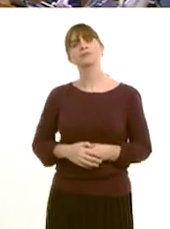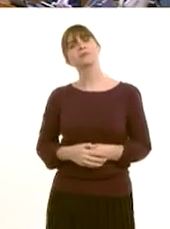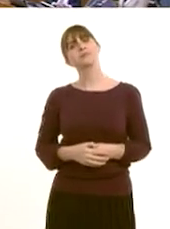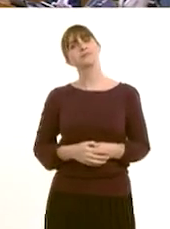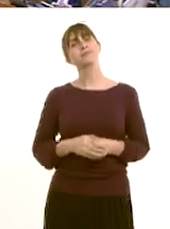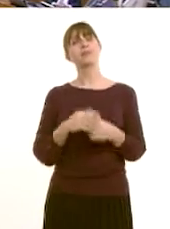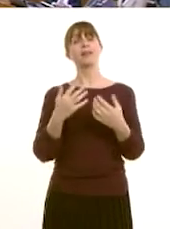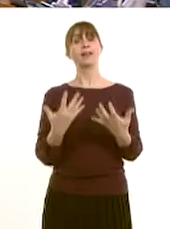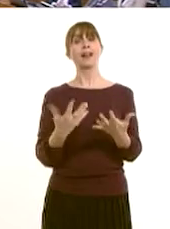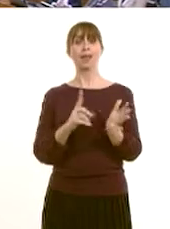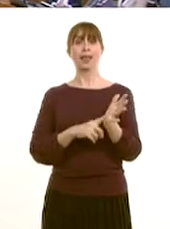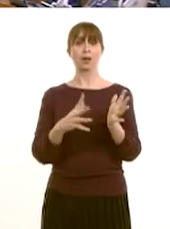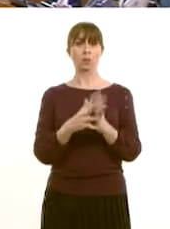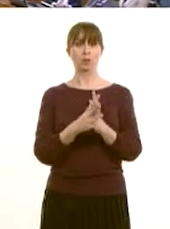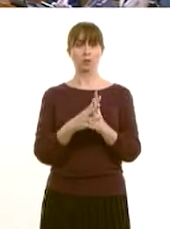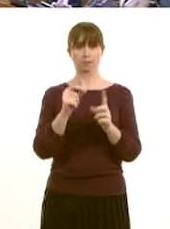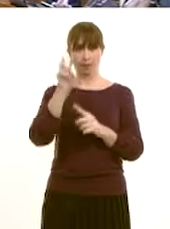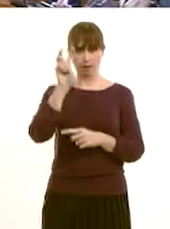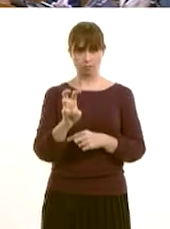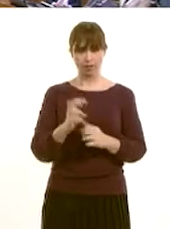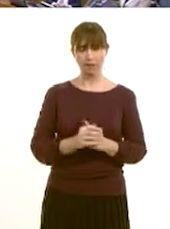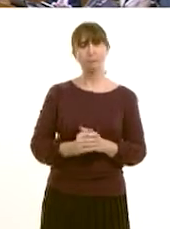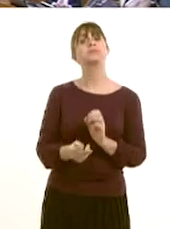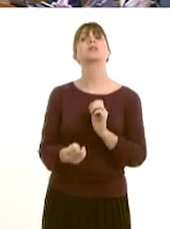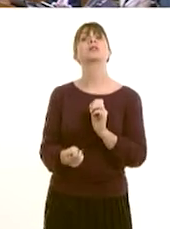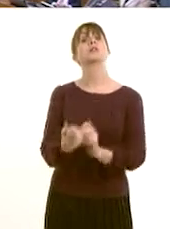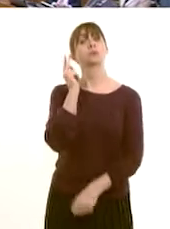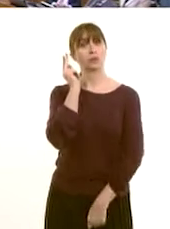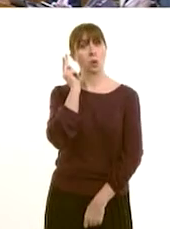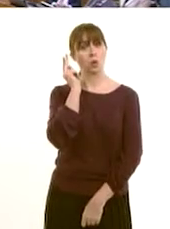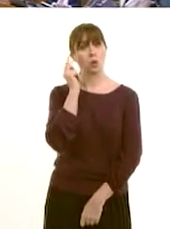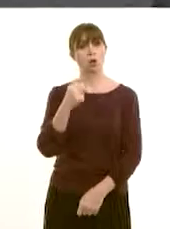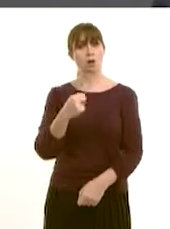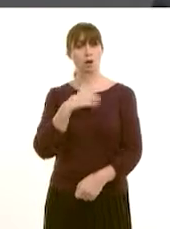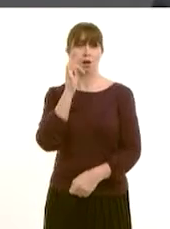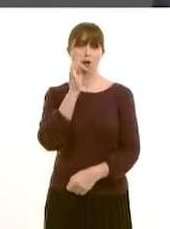A fortnight ago, First Minister, I asked you to reverse your plans to make savage cuts